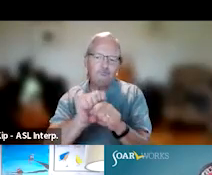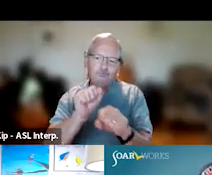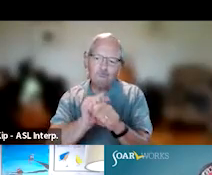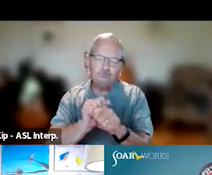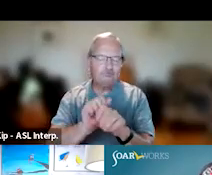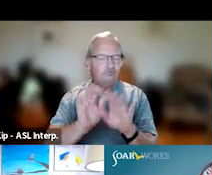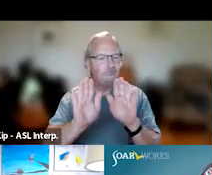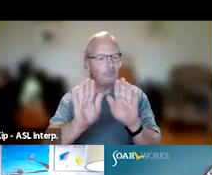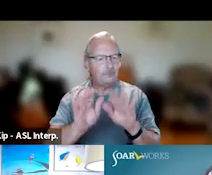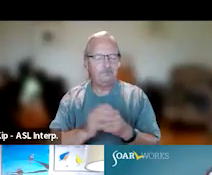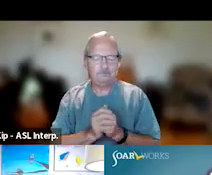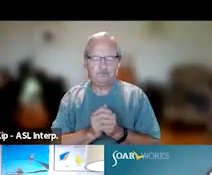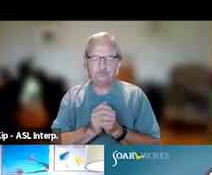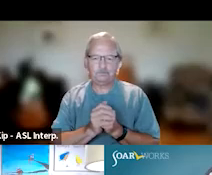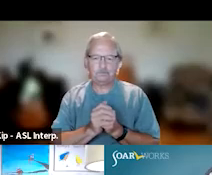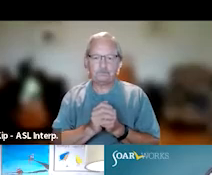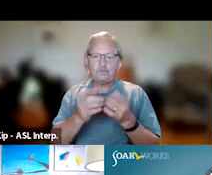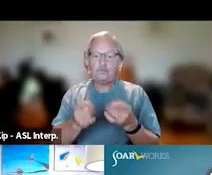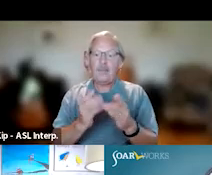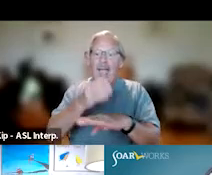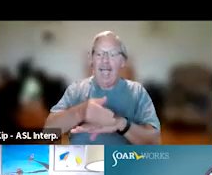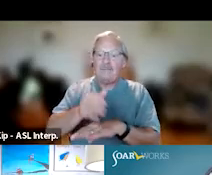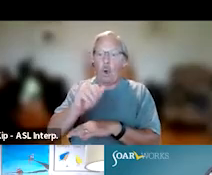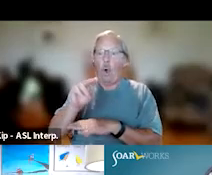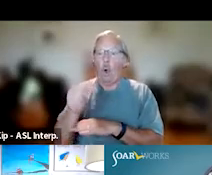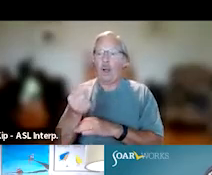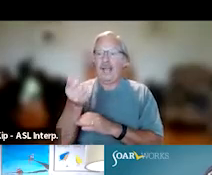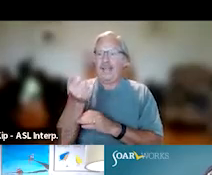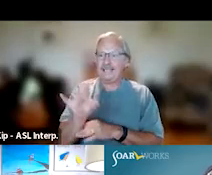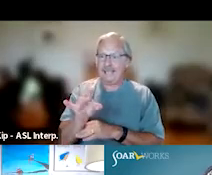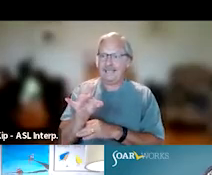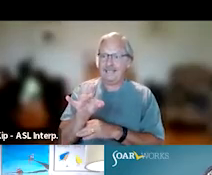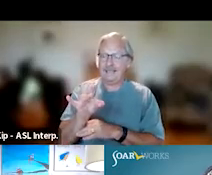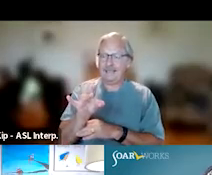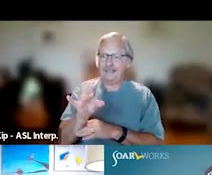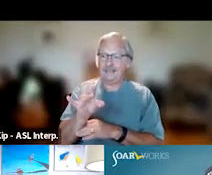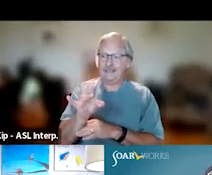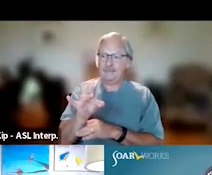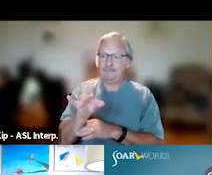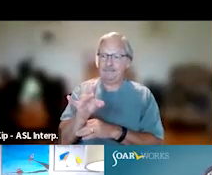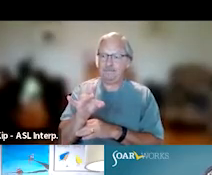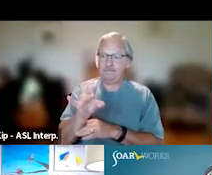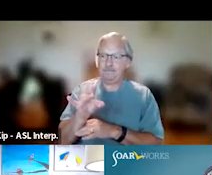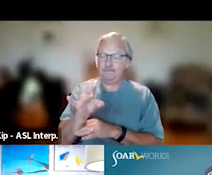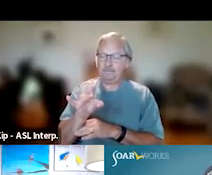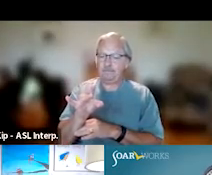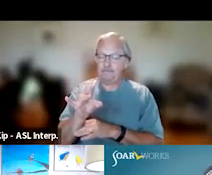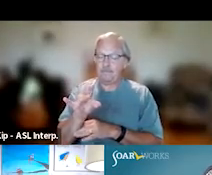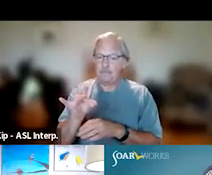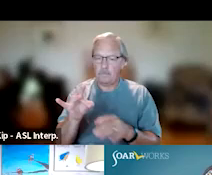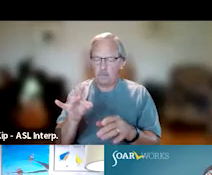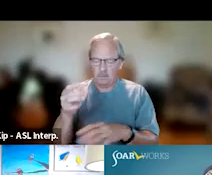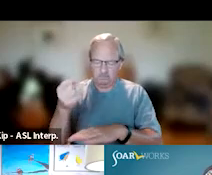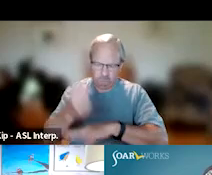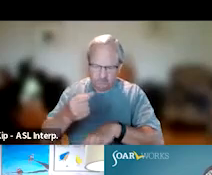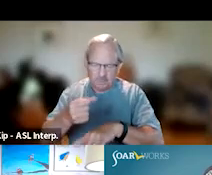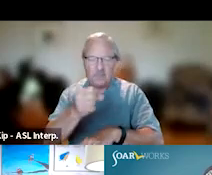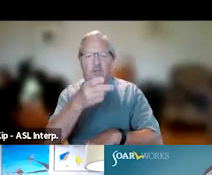So that's what's gonna happen after August 18th. The websites will be decommissioned and the SOAR TA Center team won't be available